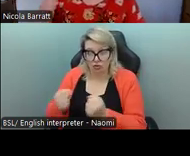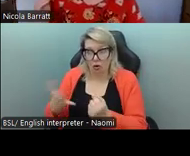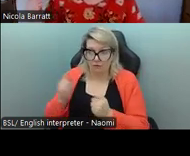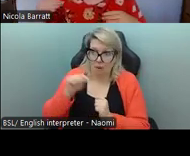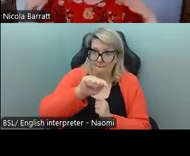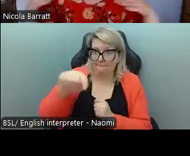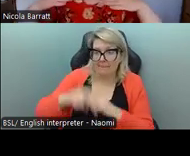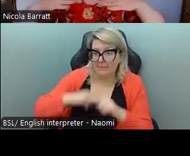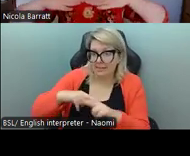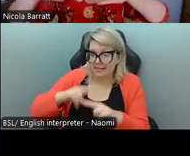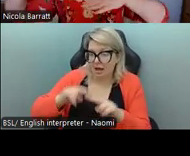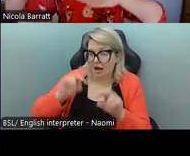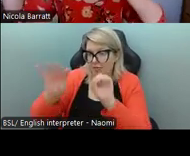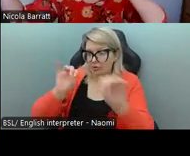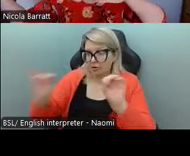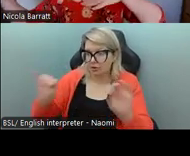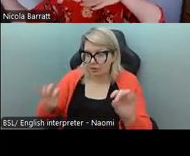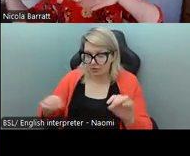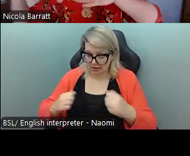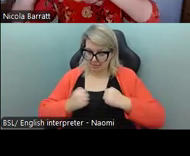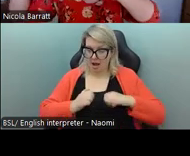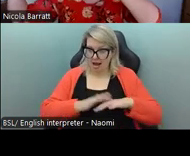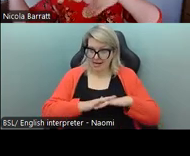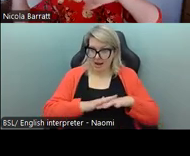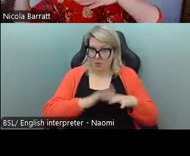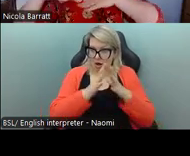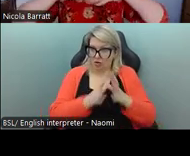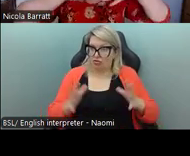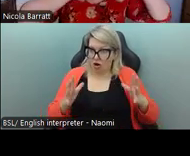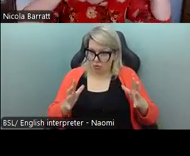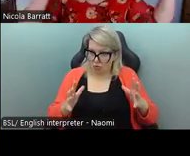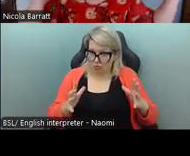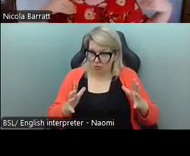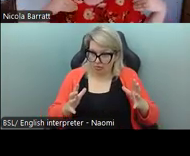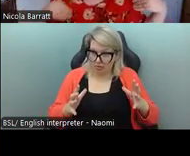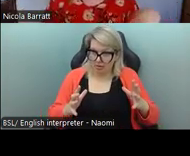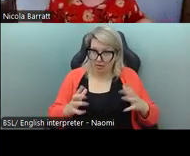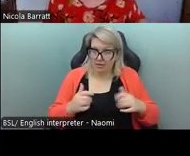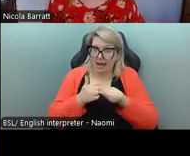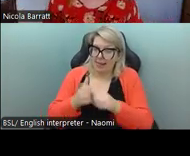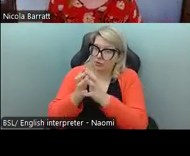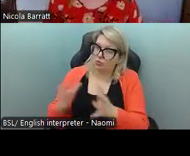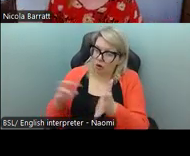If you grow your own network as an individual, you're going to help to grow the organization's network.